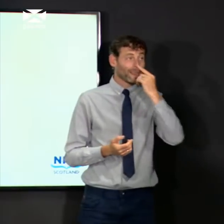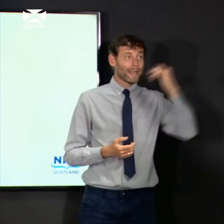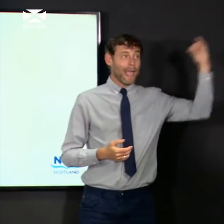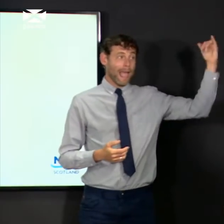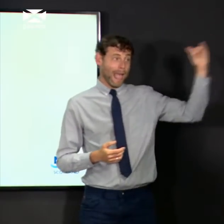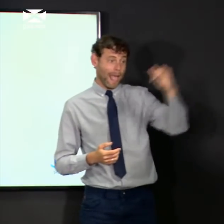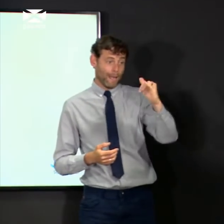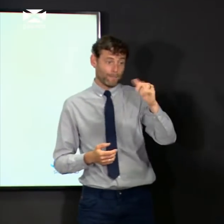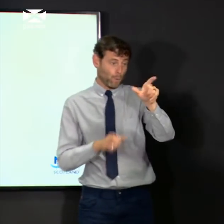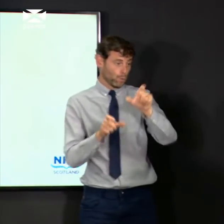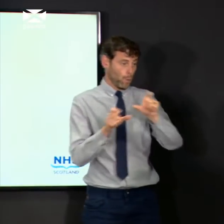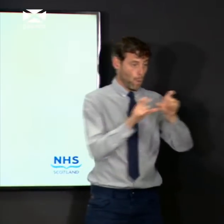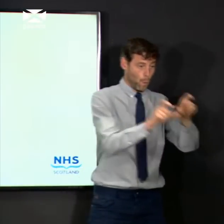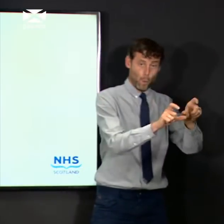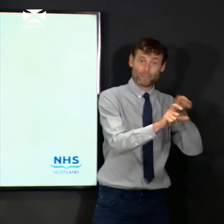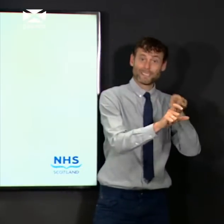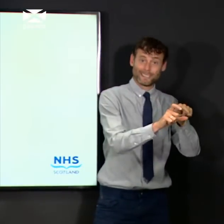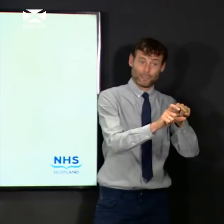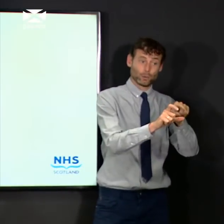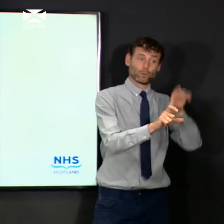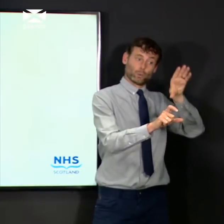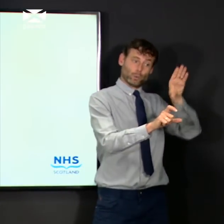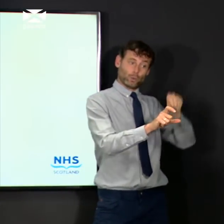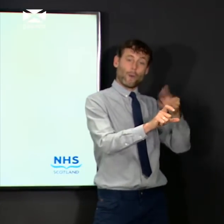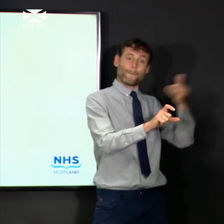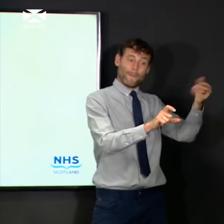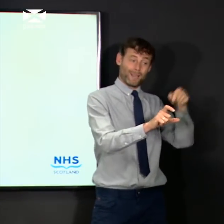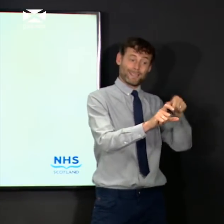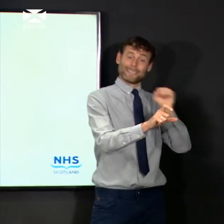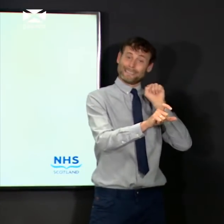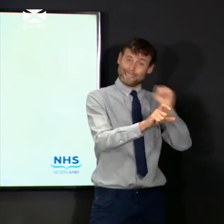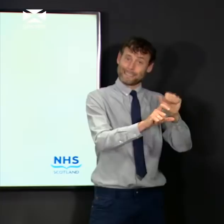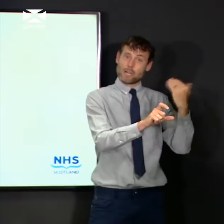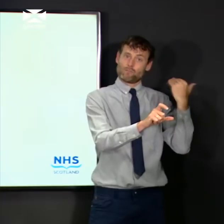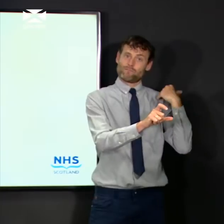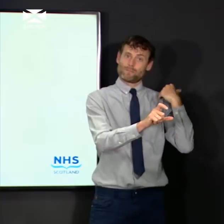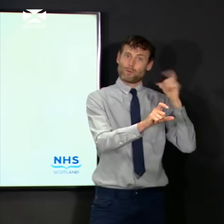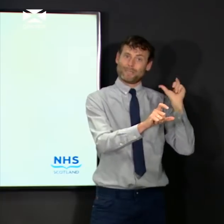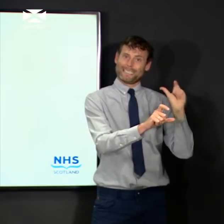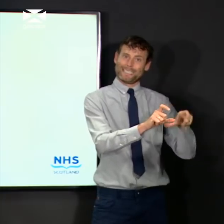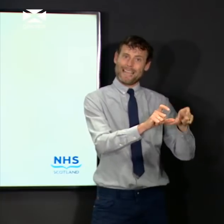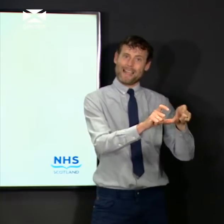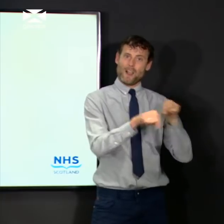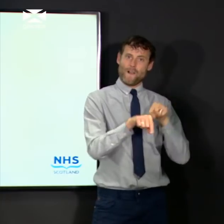of cases, and the personal responsibility each of us have to obey the guidelines that